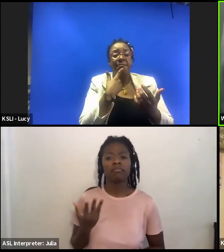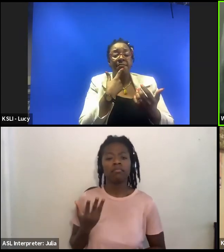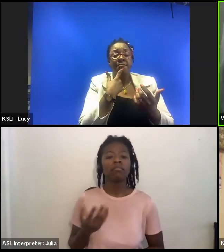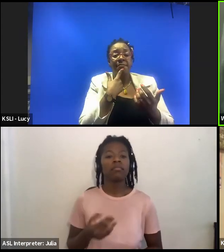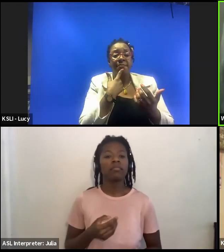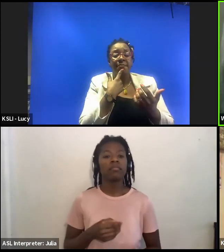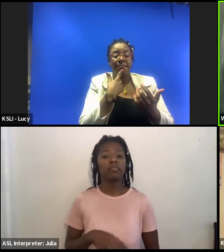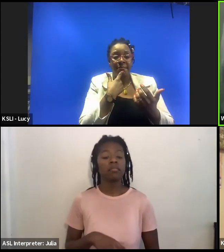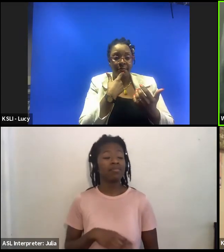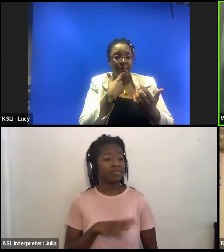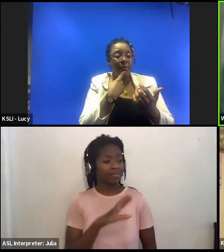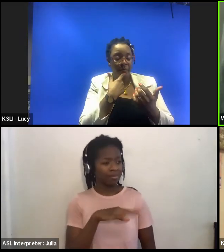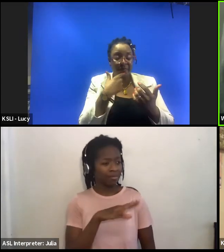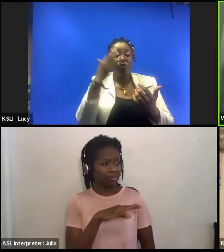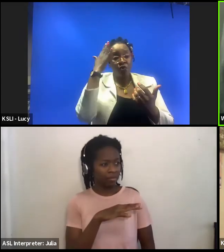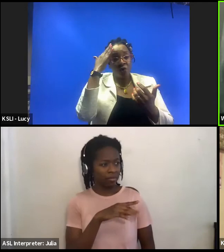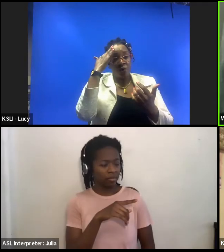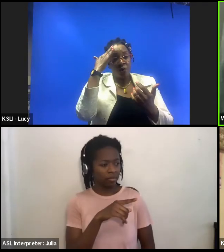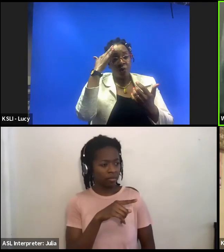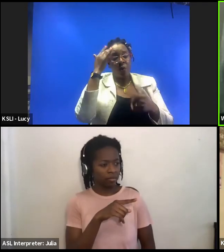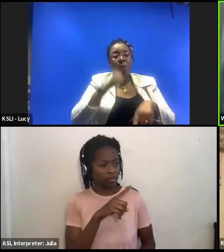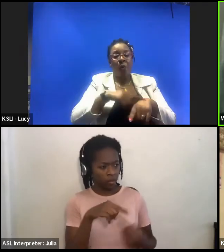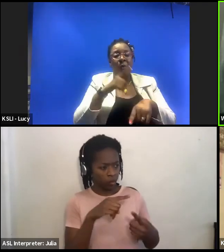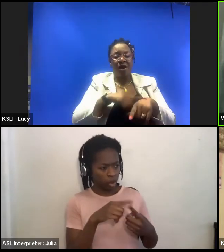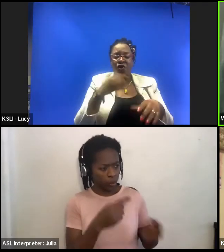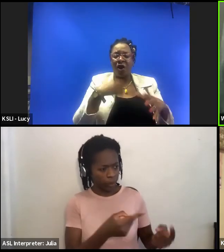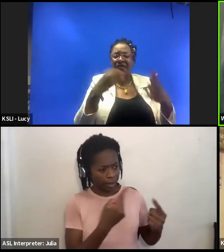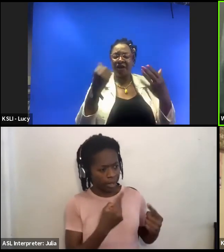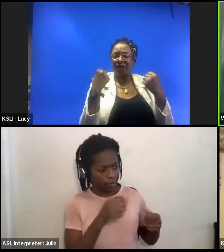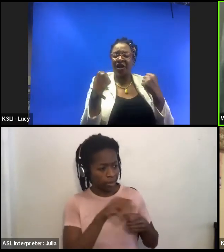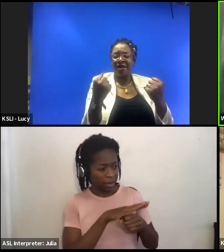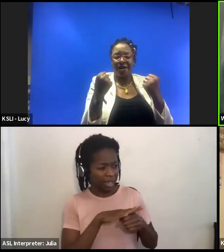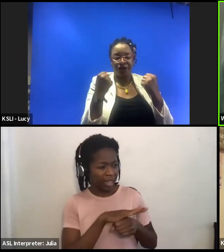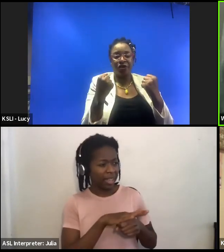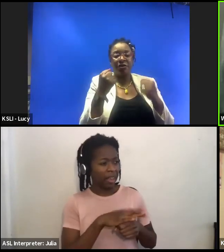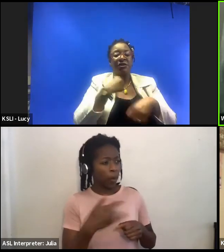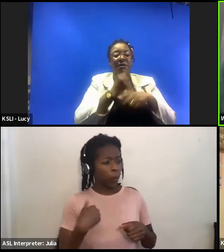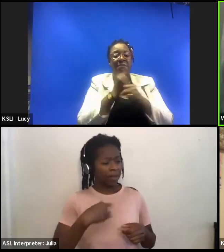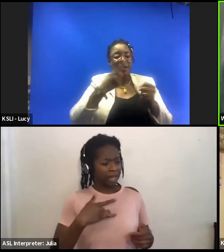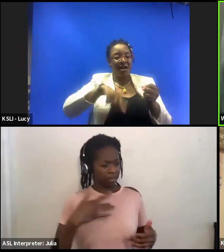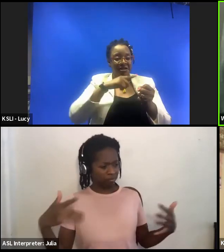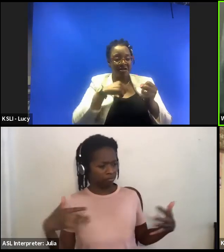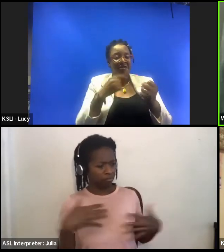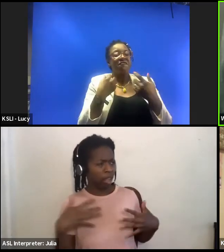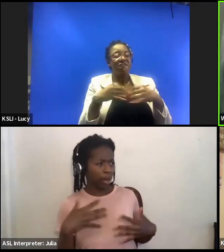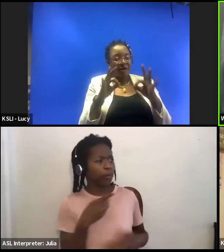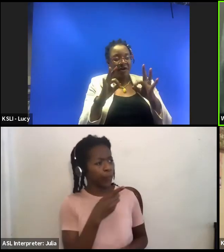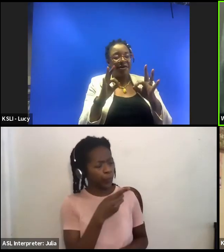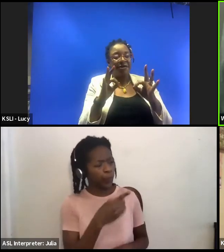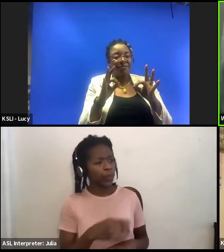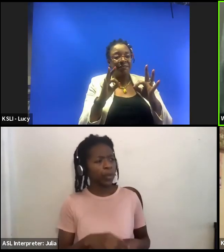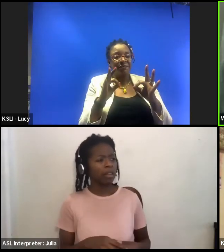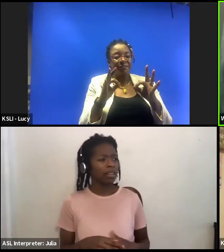"You know, when you come with that energy in the space it makes us shrivel and we can't just be ourselves